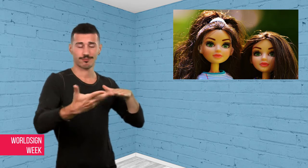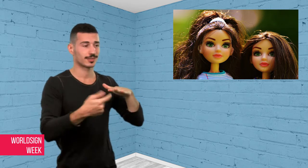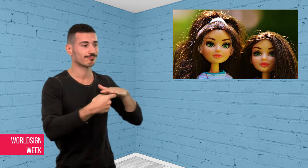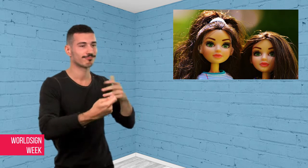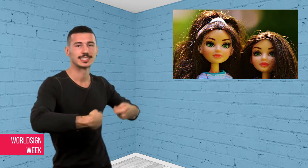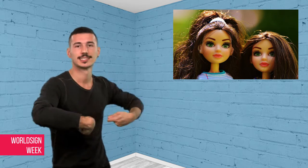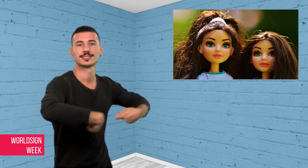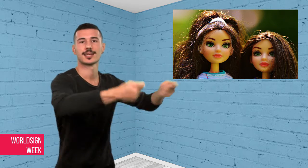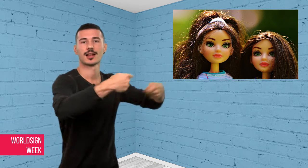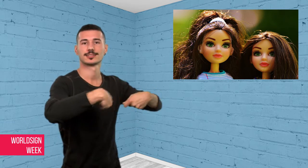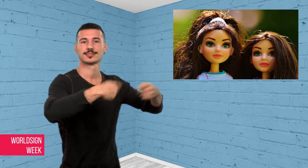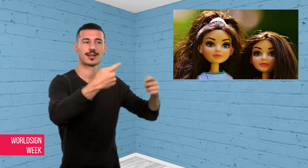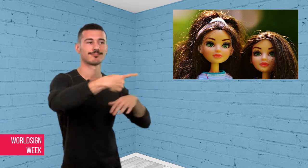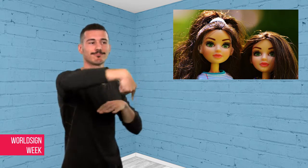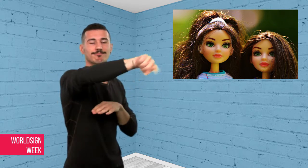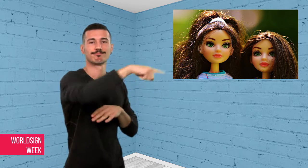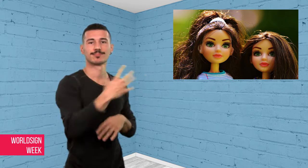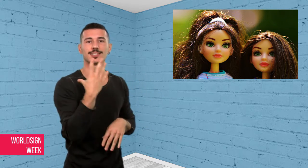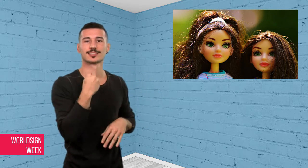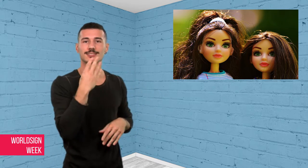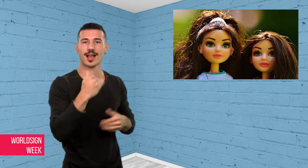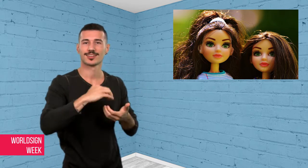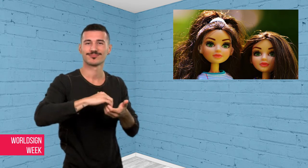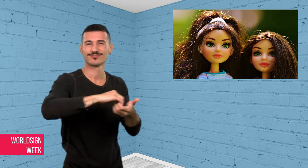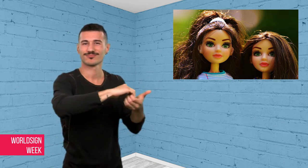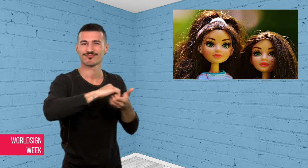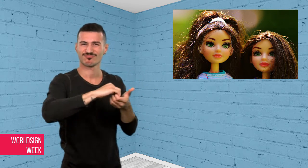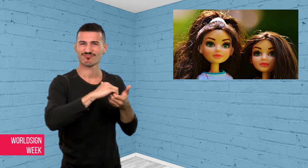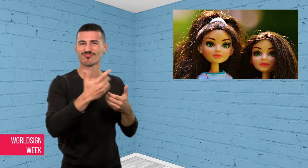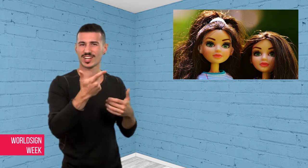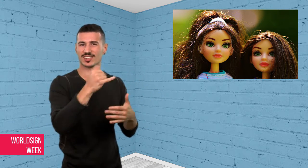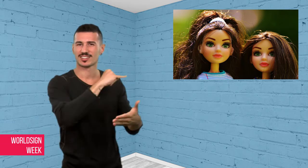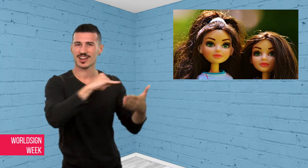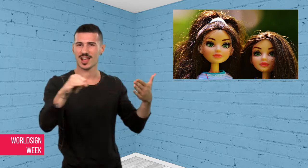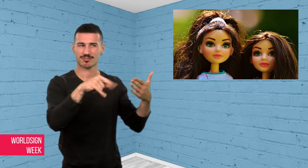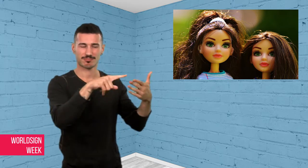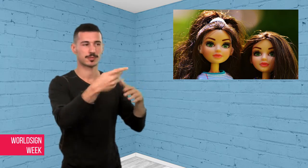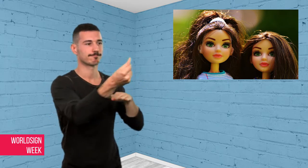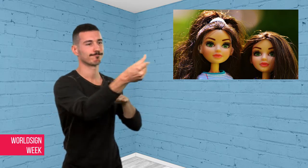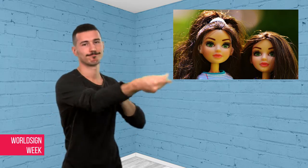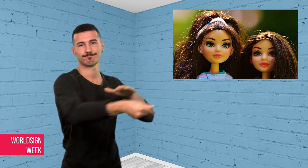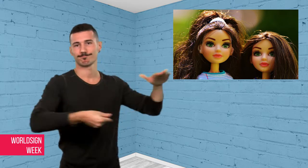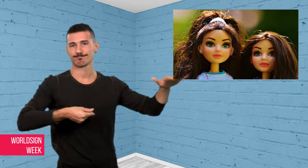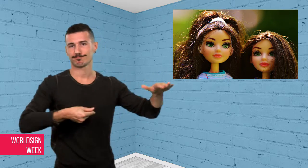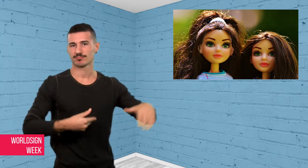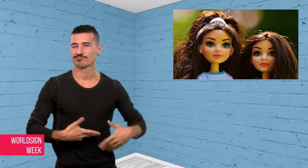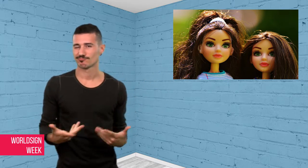Some slaves are even kidnapped and sold to